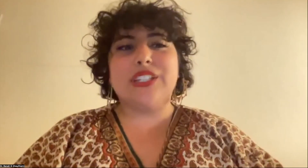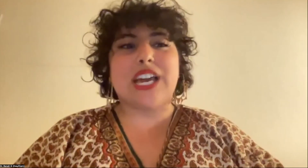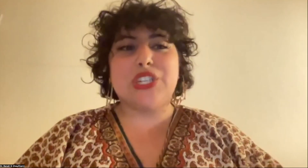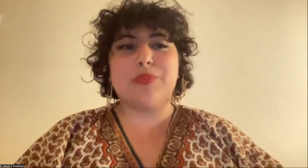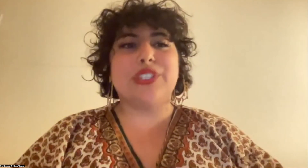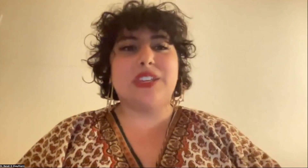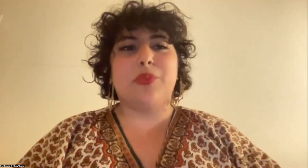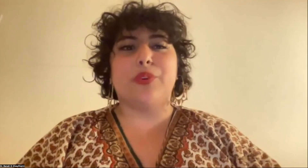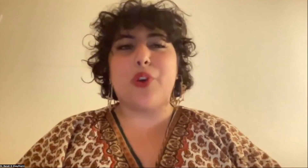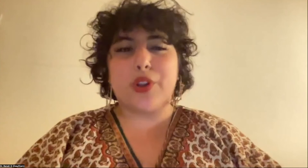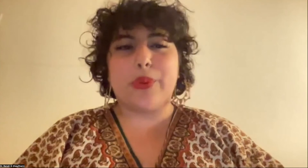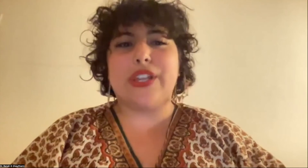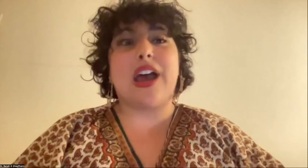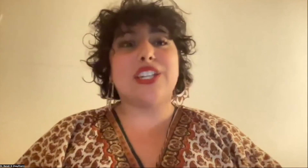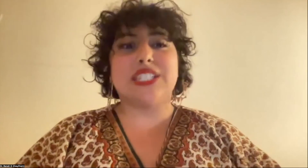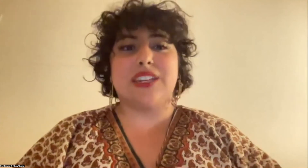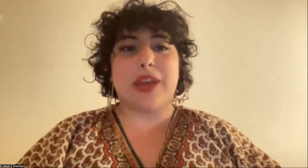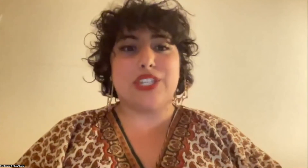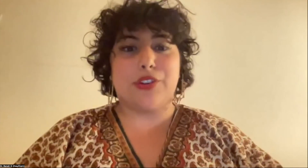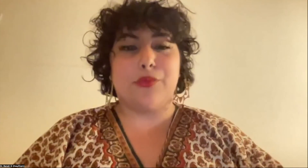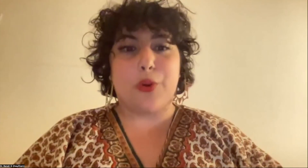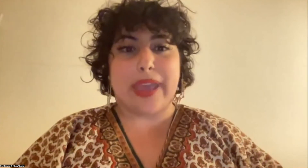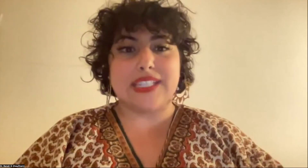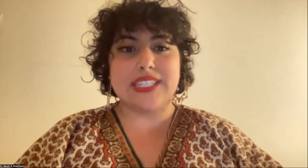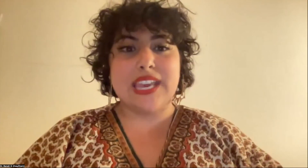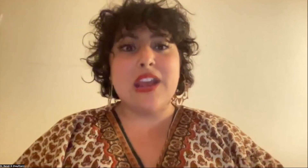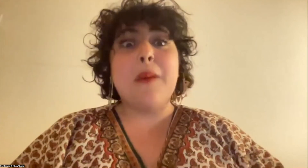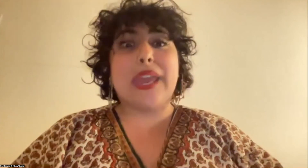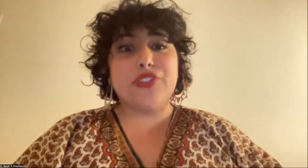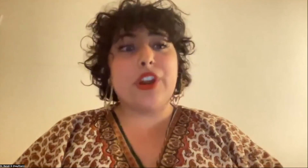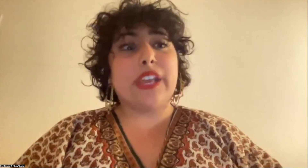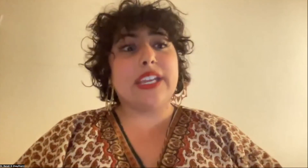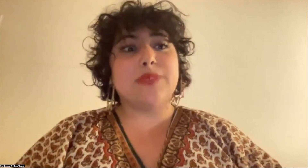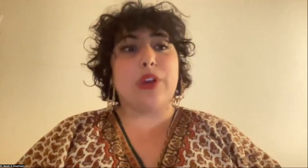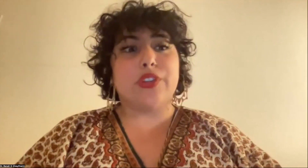Real Touchable Seeable Recordable and not just an 118 imaginary romance. Patriarchy and its brothers